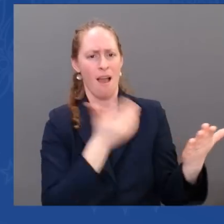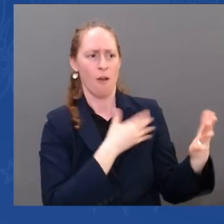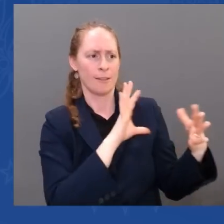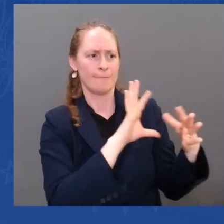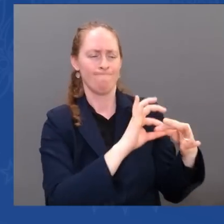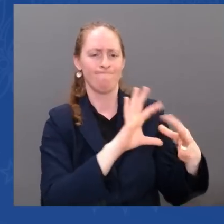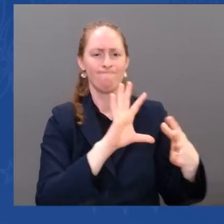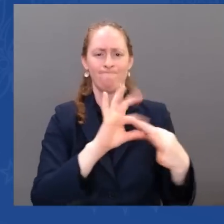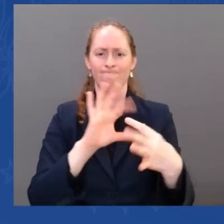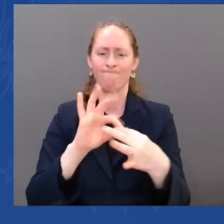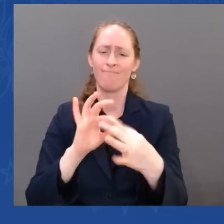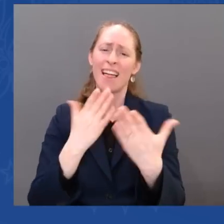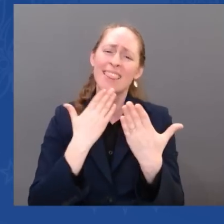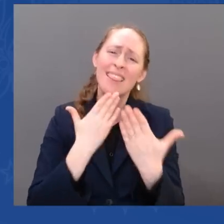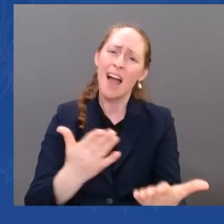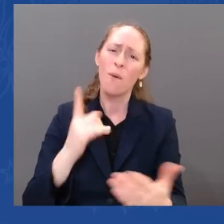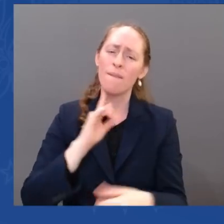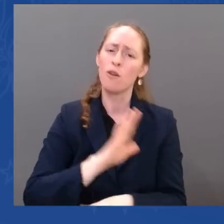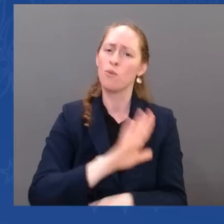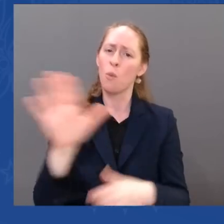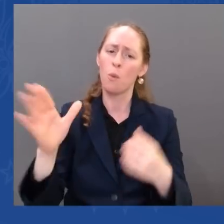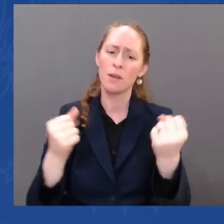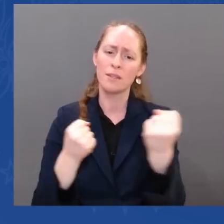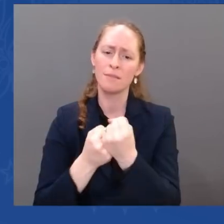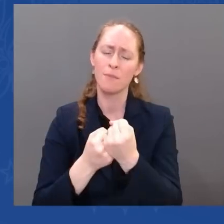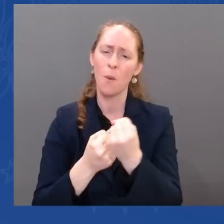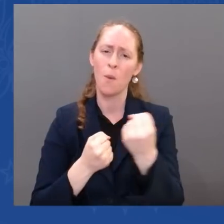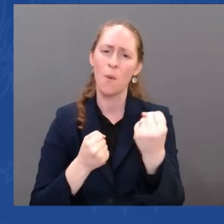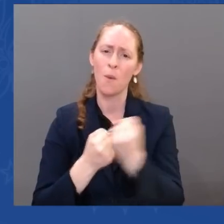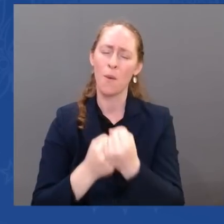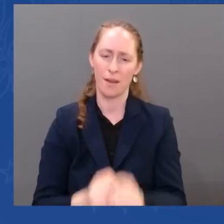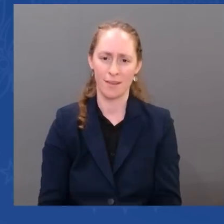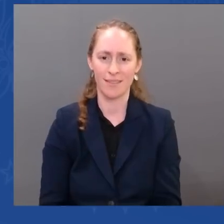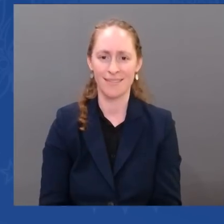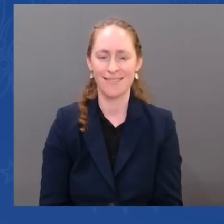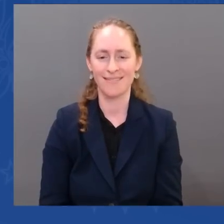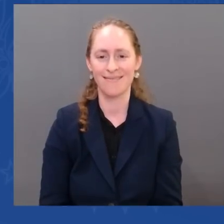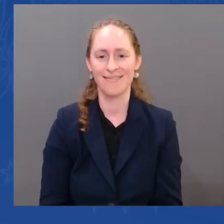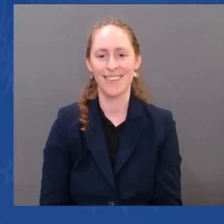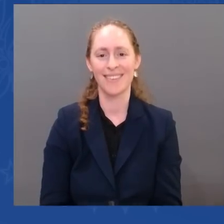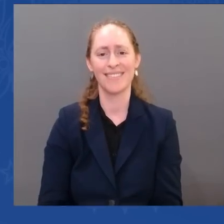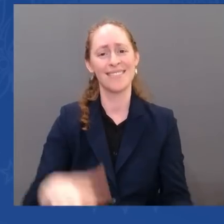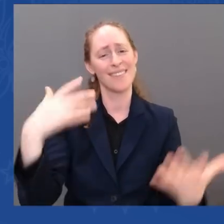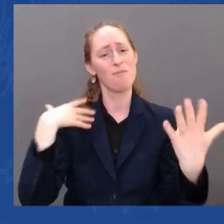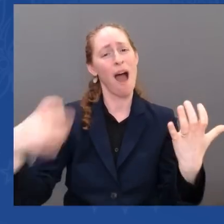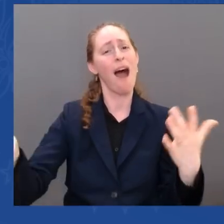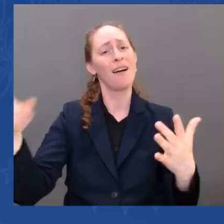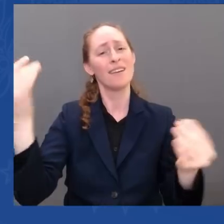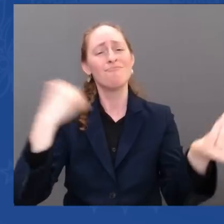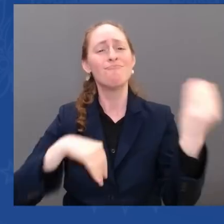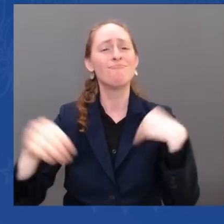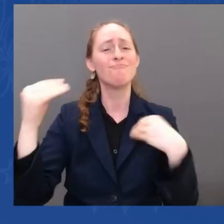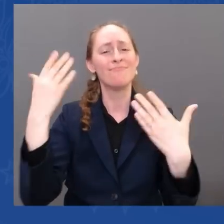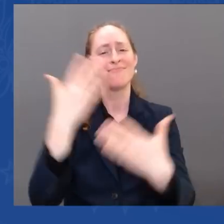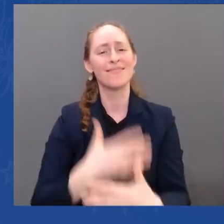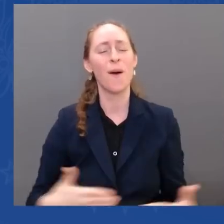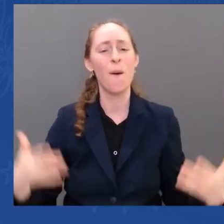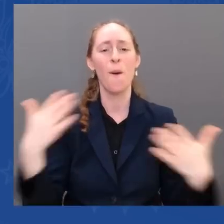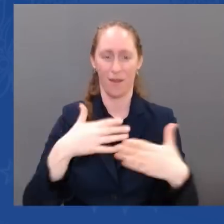So, please enjoy the People's House with food and drink and music. So, we look forward to saying hello. Thank you.